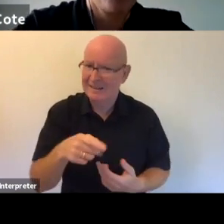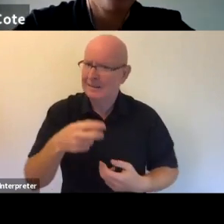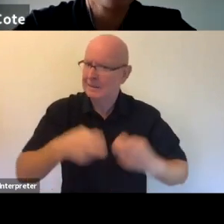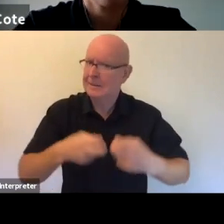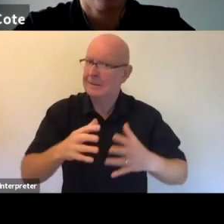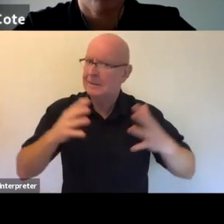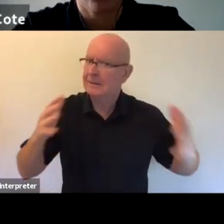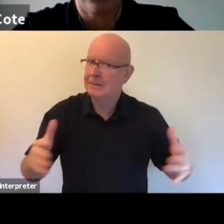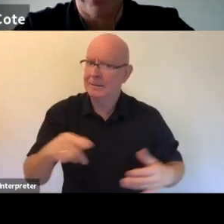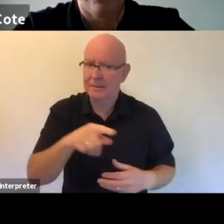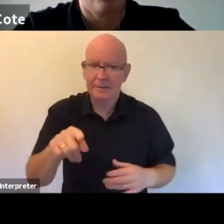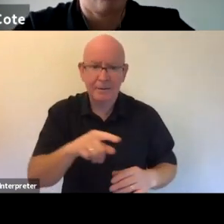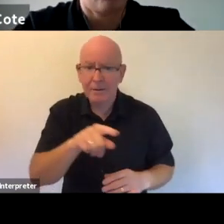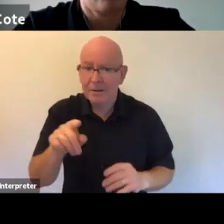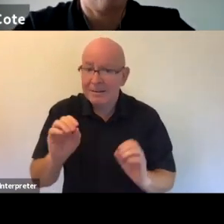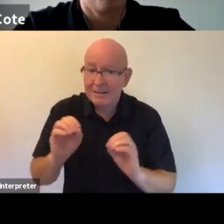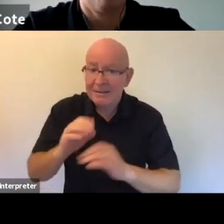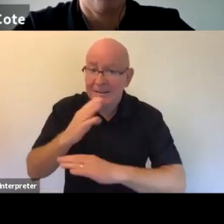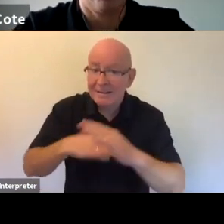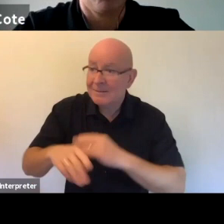which in most cases are very vulnerable.